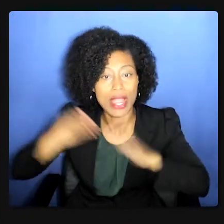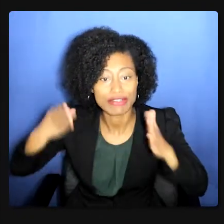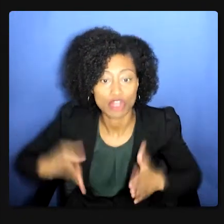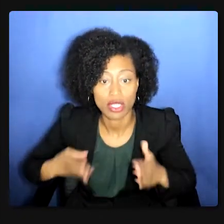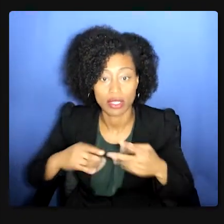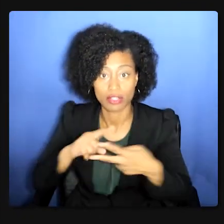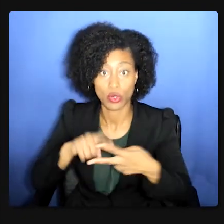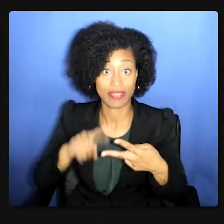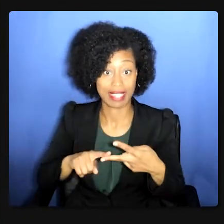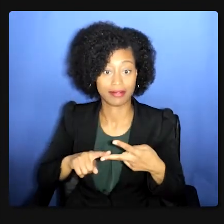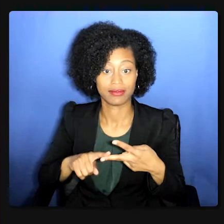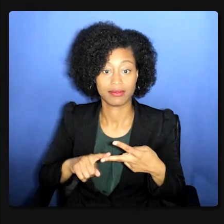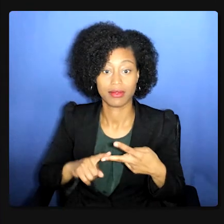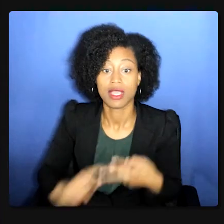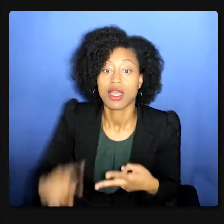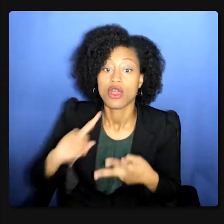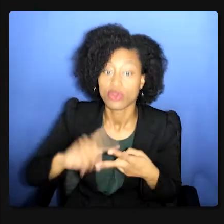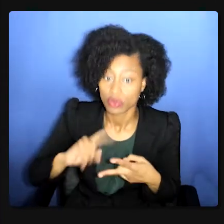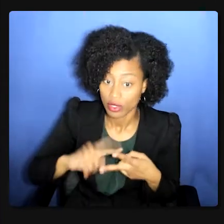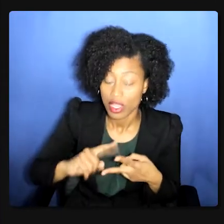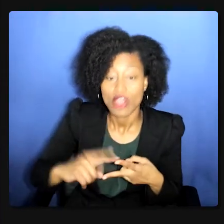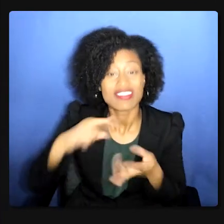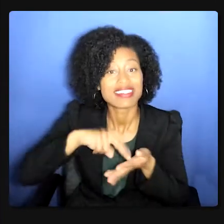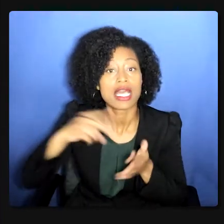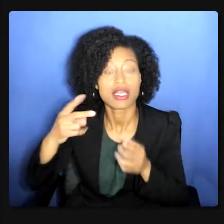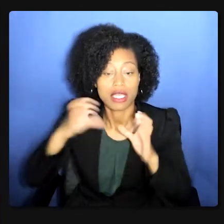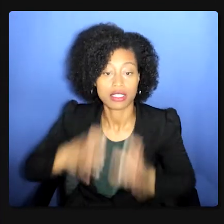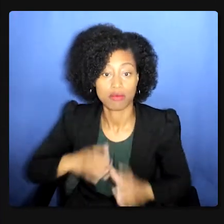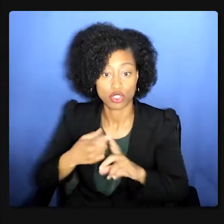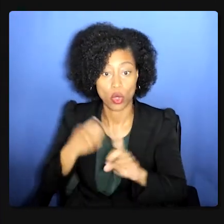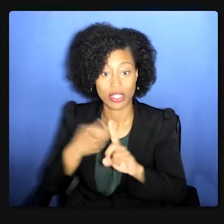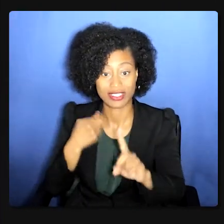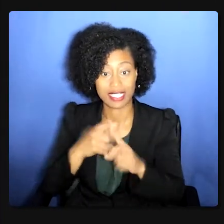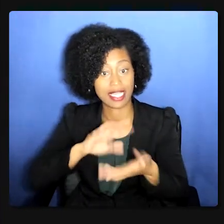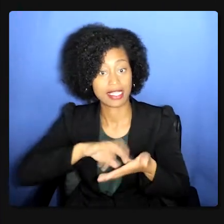Two things as an operator. Customer source definition. So you tell Kubernetes,